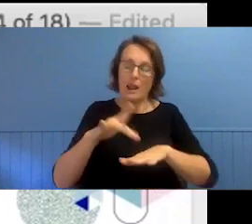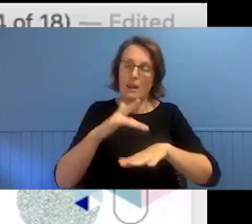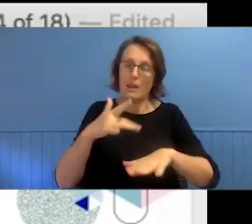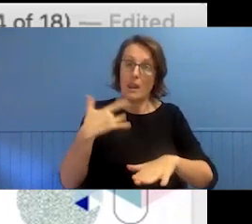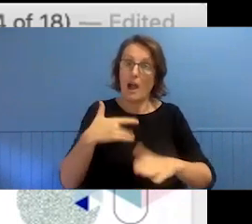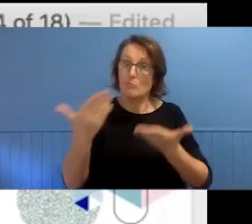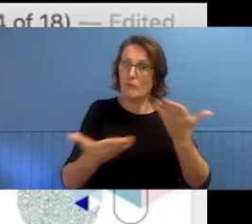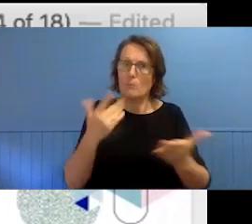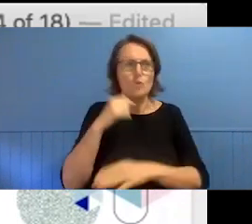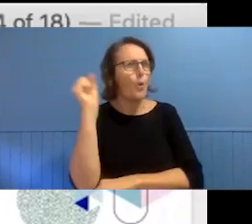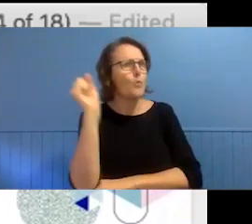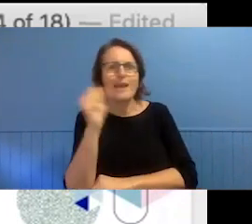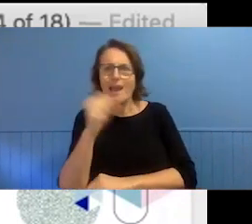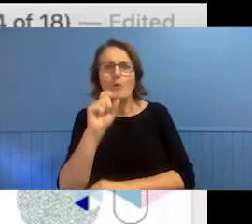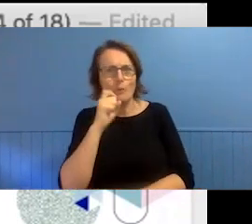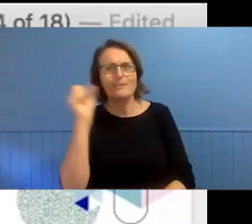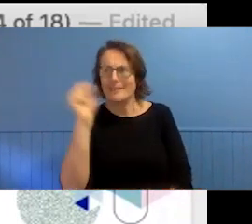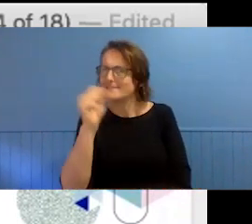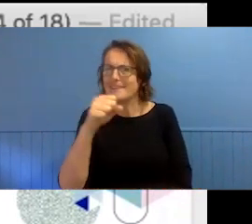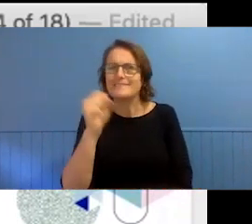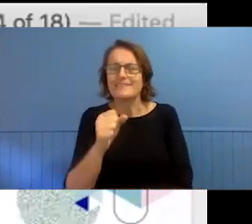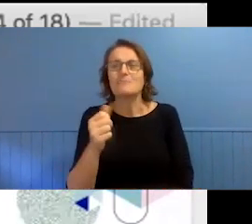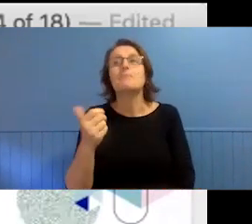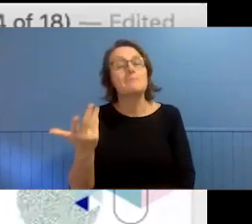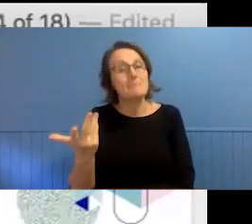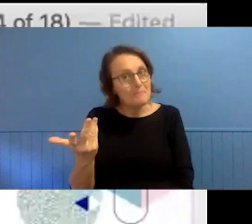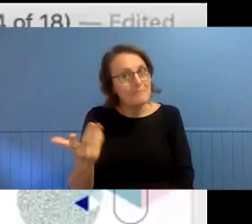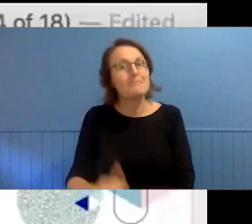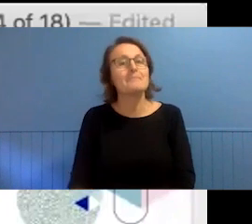more likely. She felt although the online experience, she felt like it